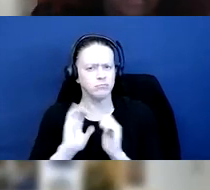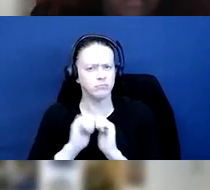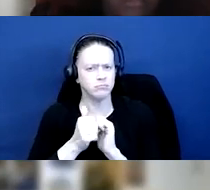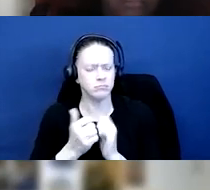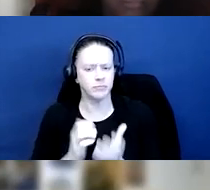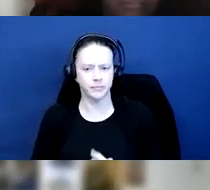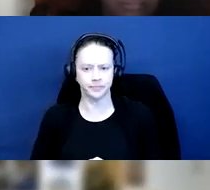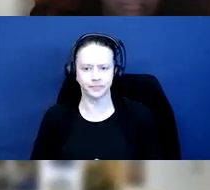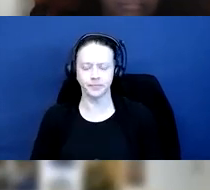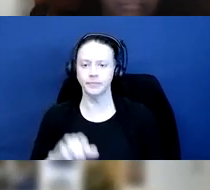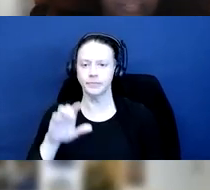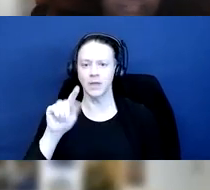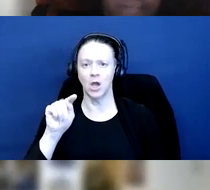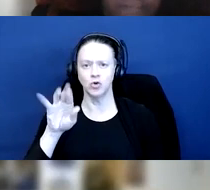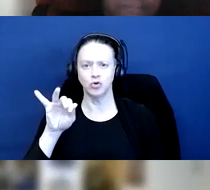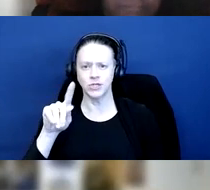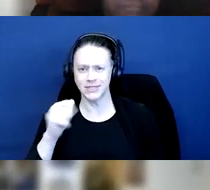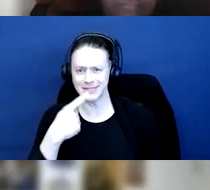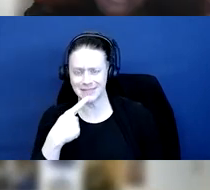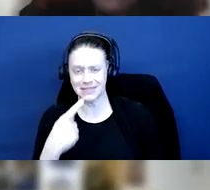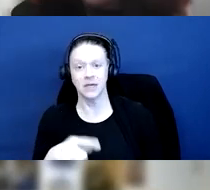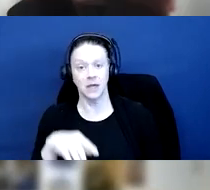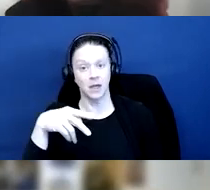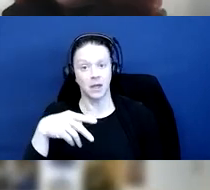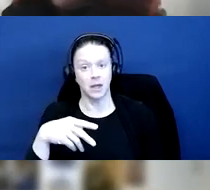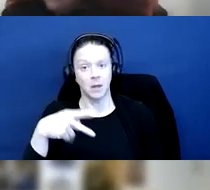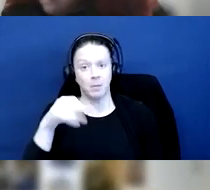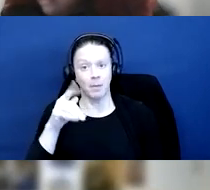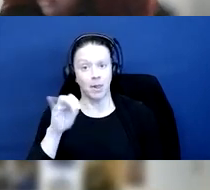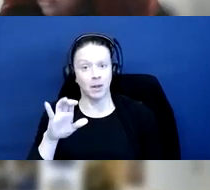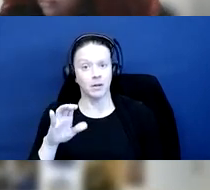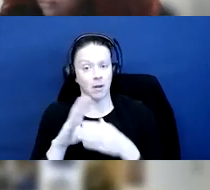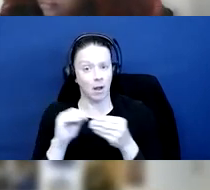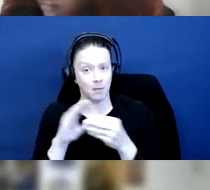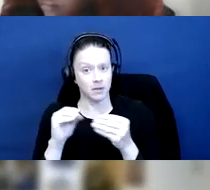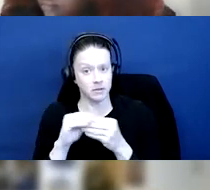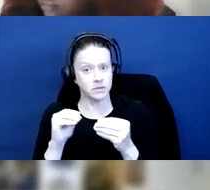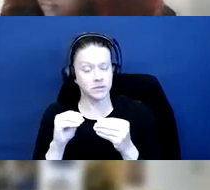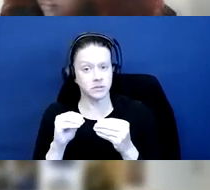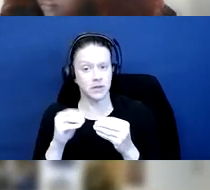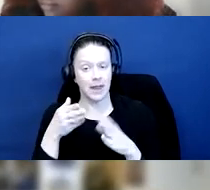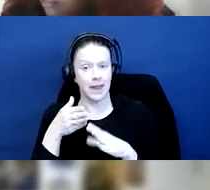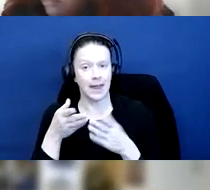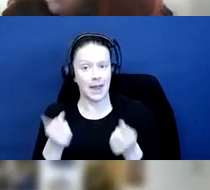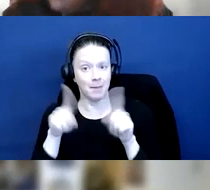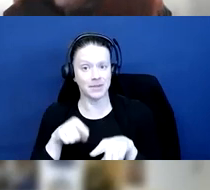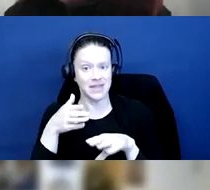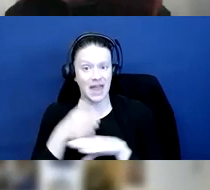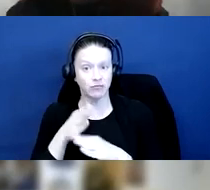Yeah, so the public comment period would happen after the rules have been drafted.